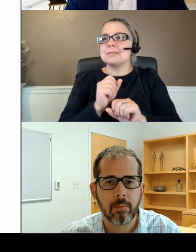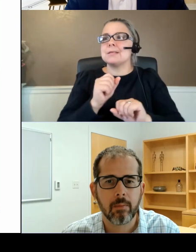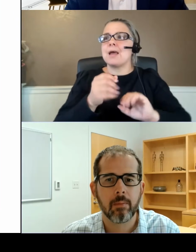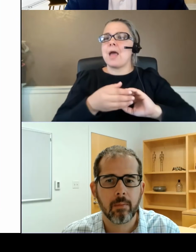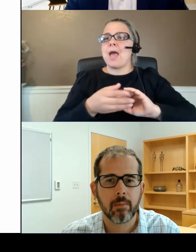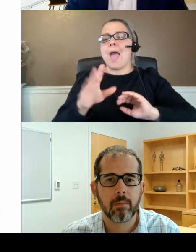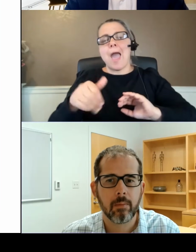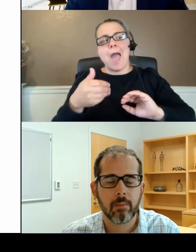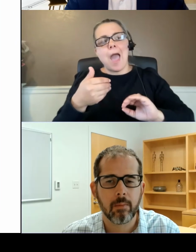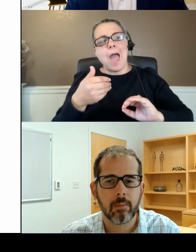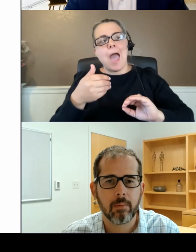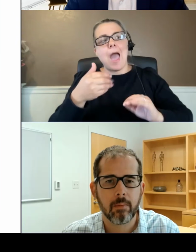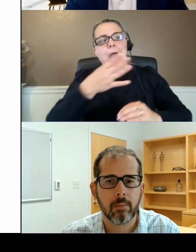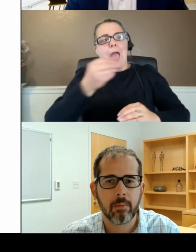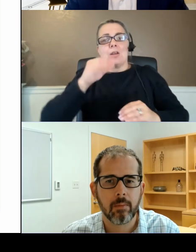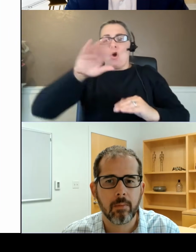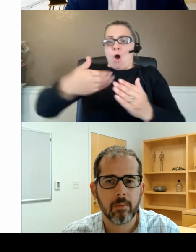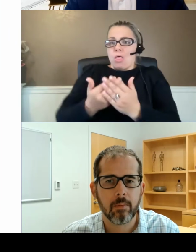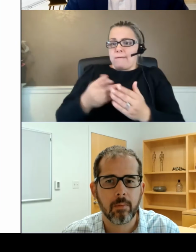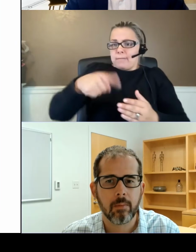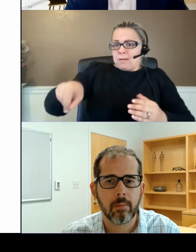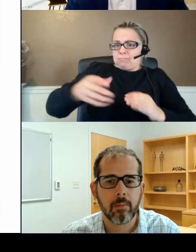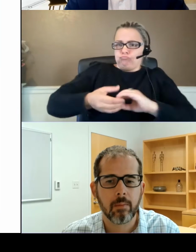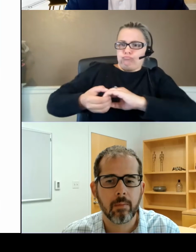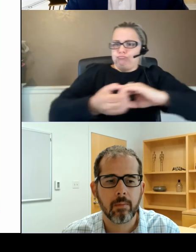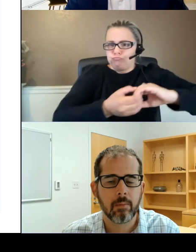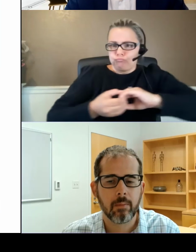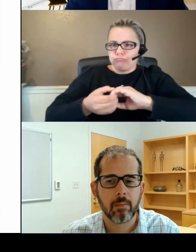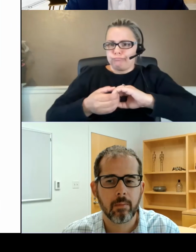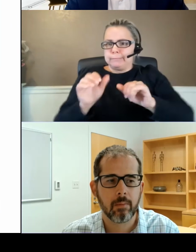The thing, the power, that a lot of these can a lot of policies and procedures and